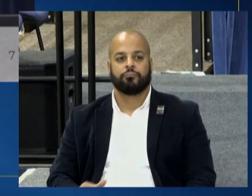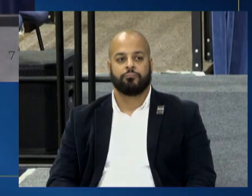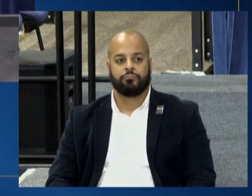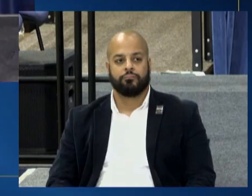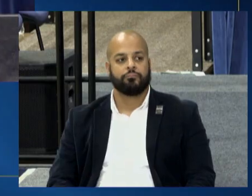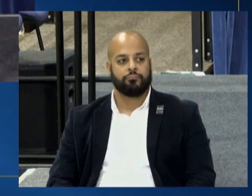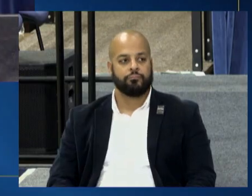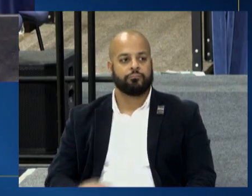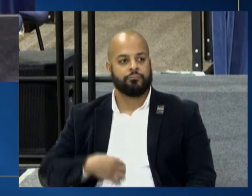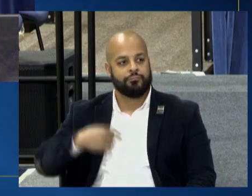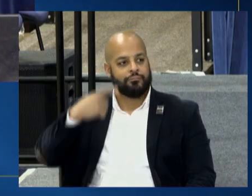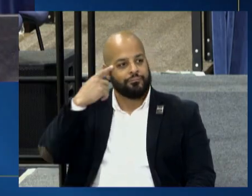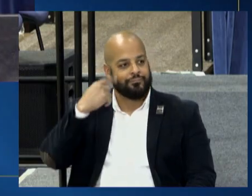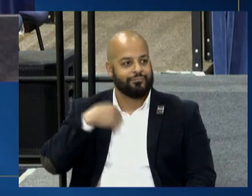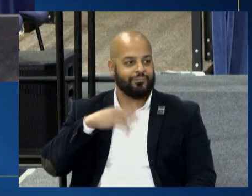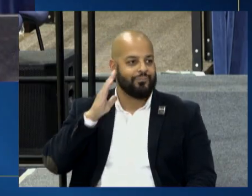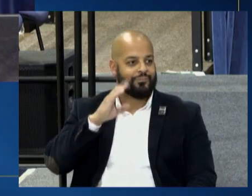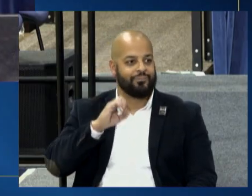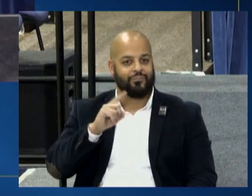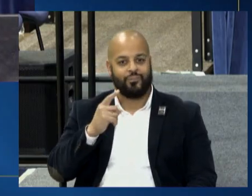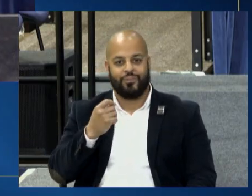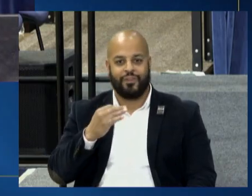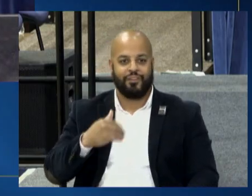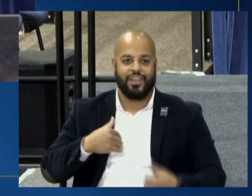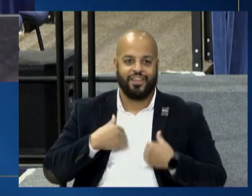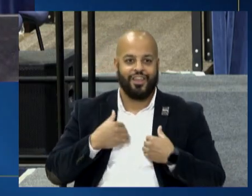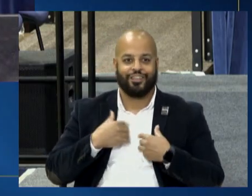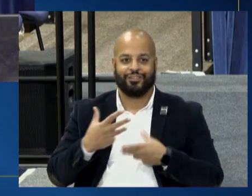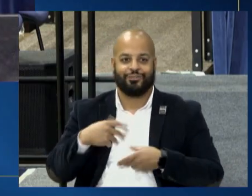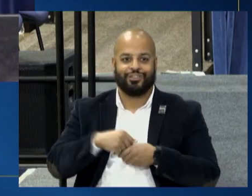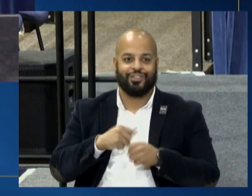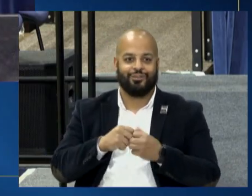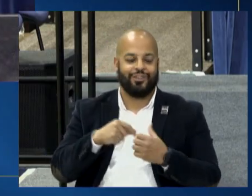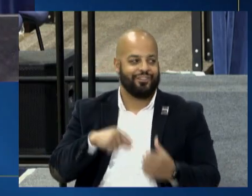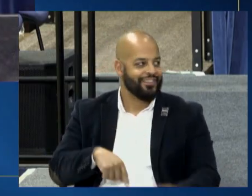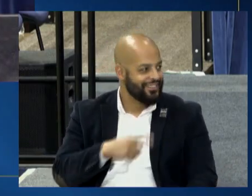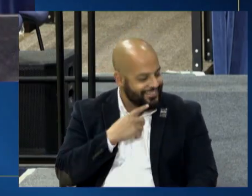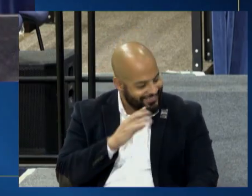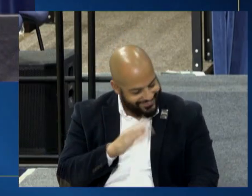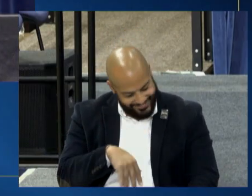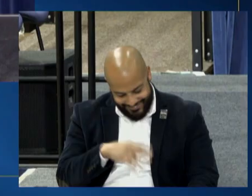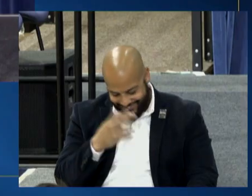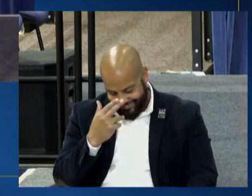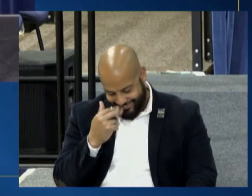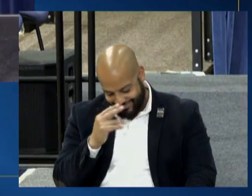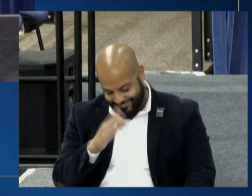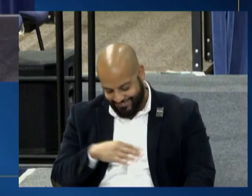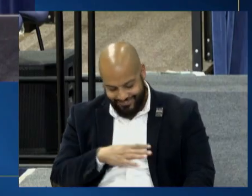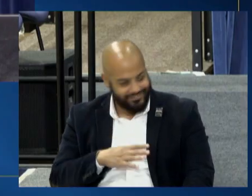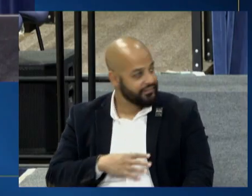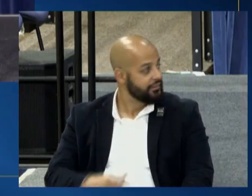the youngest participants in the audience. So, I'm just going to go with that stuff. Stephen Konya: Well, that too, I'm sure. >> Susan Monarez: And thanks. Stephen Konya: Can you hear me okay? All